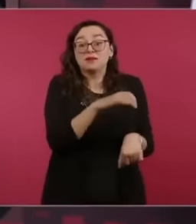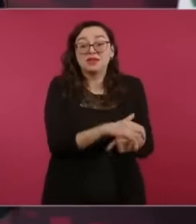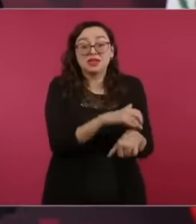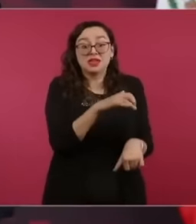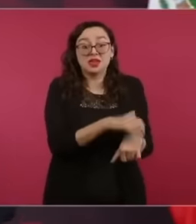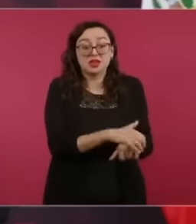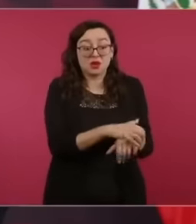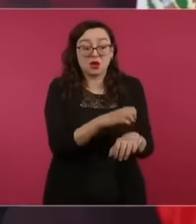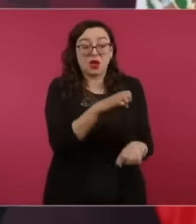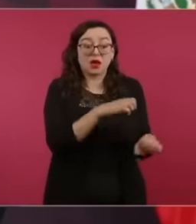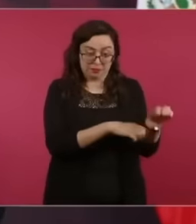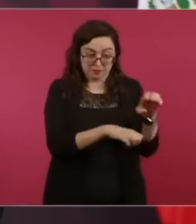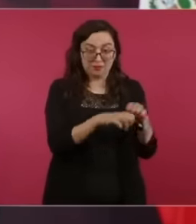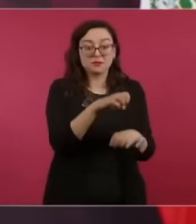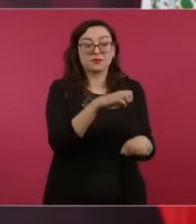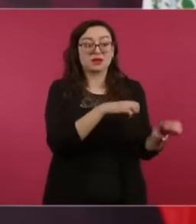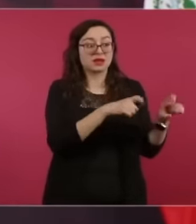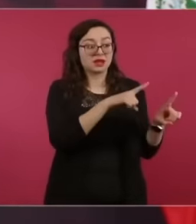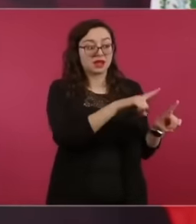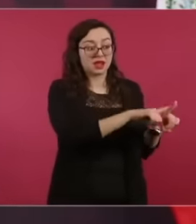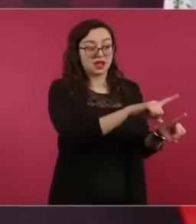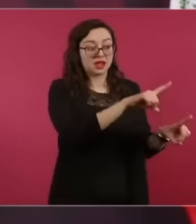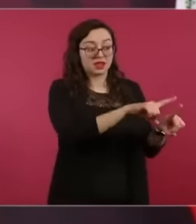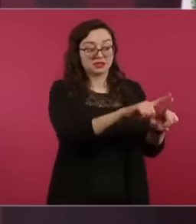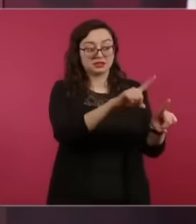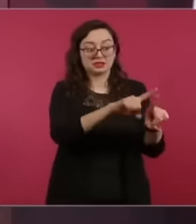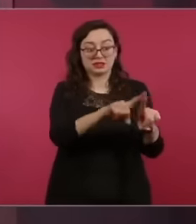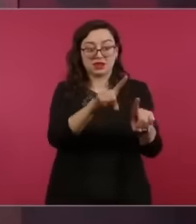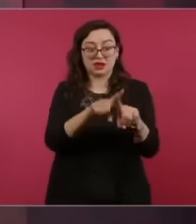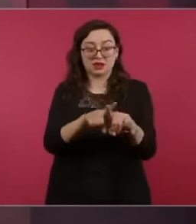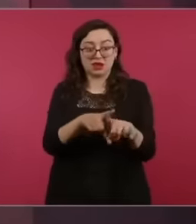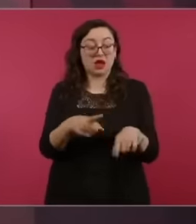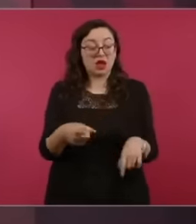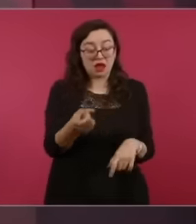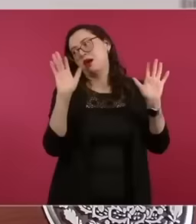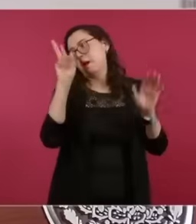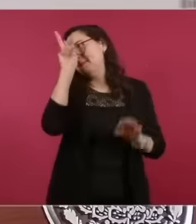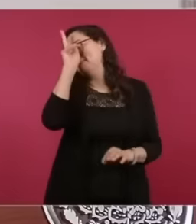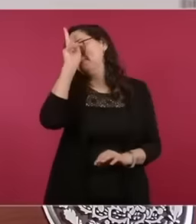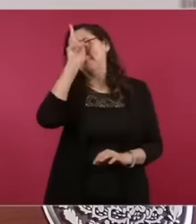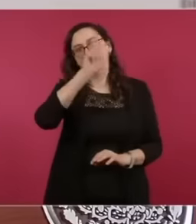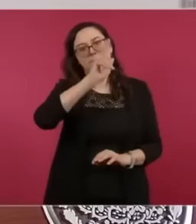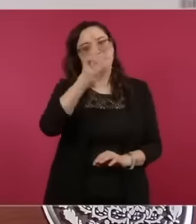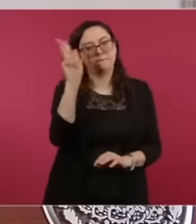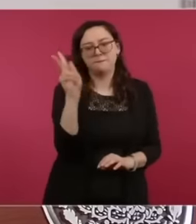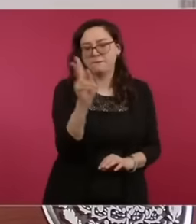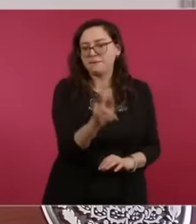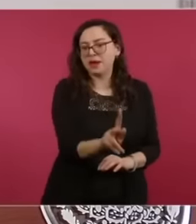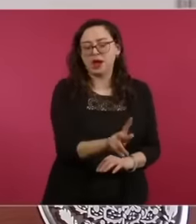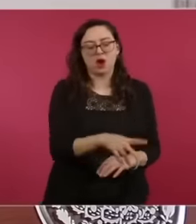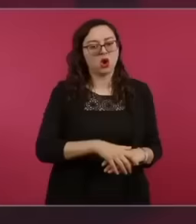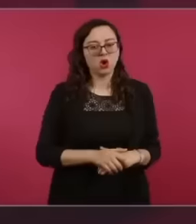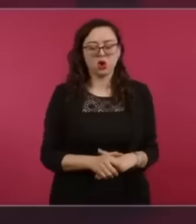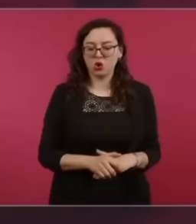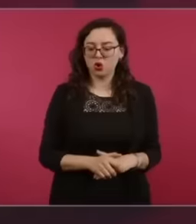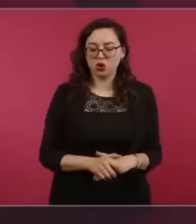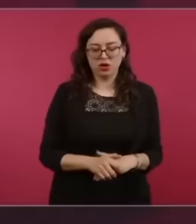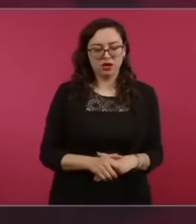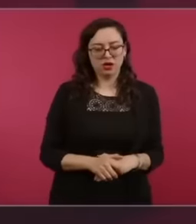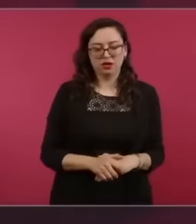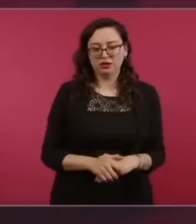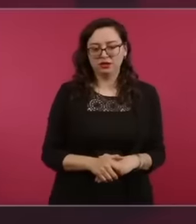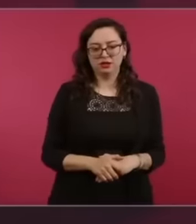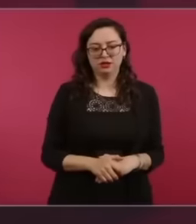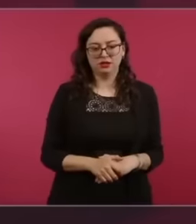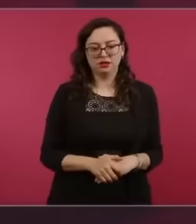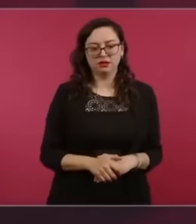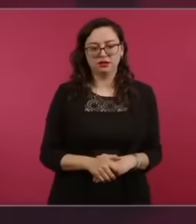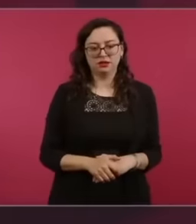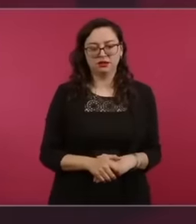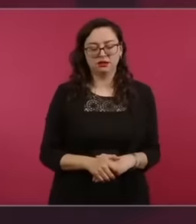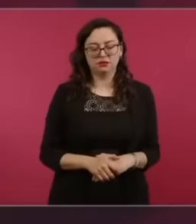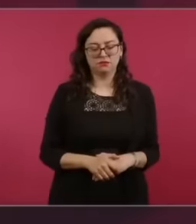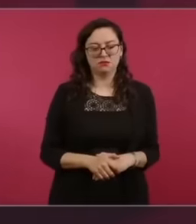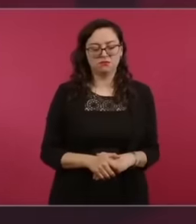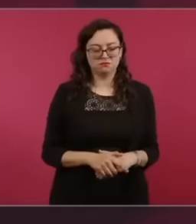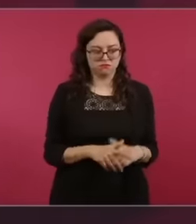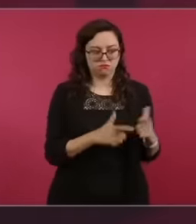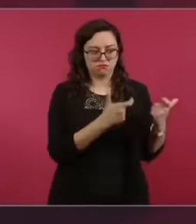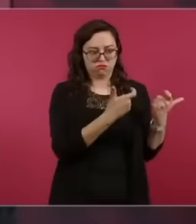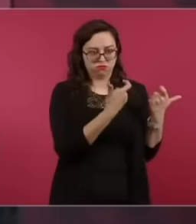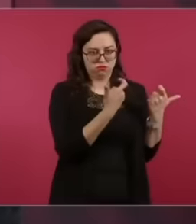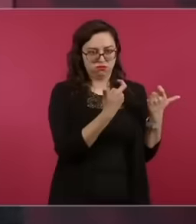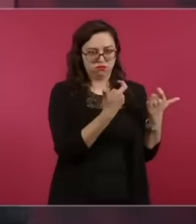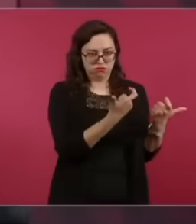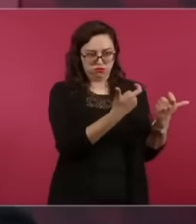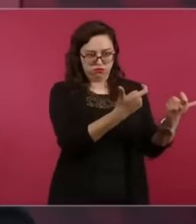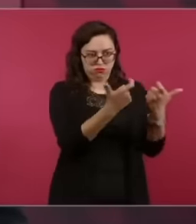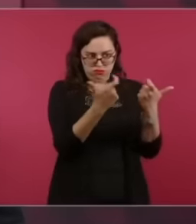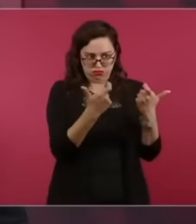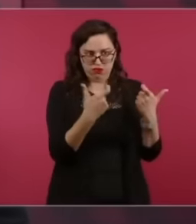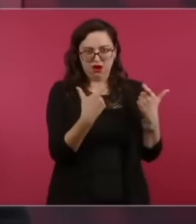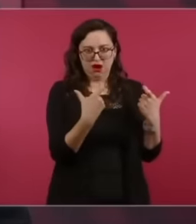, Ricardo Salinas, and my friends from class. of school but of